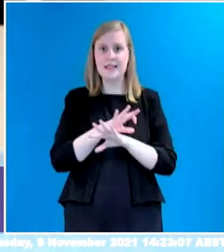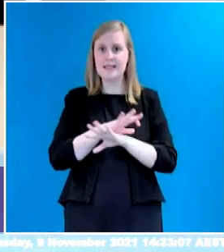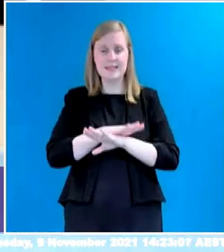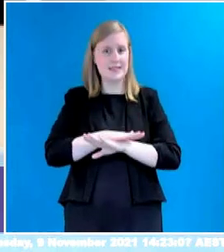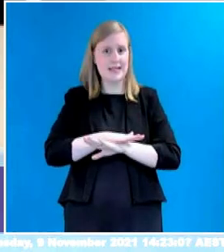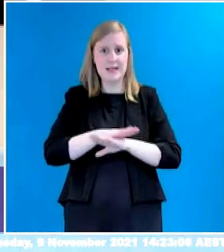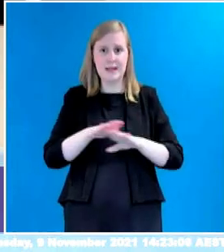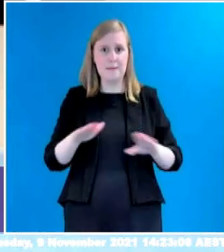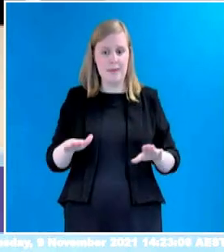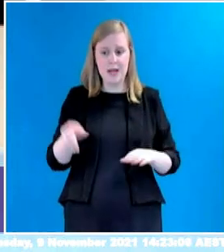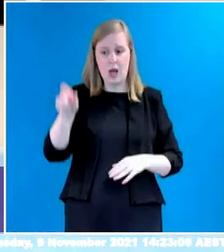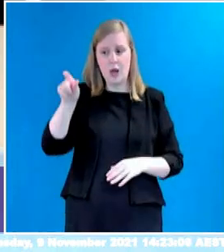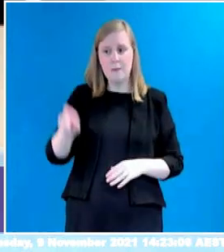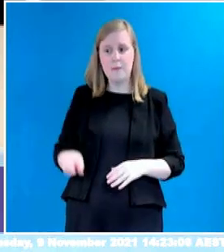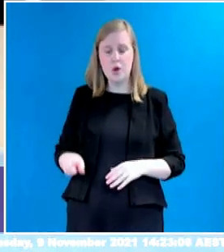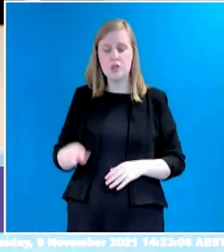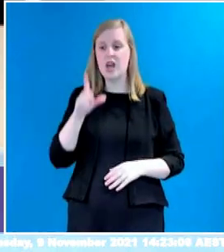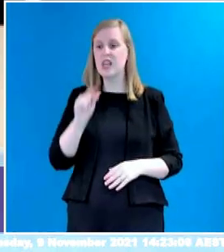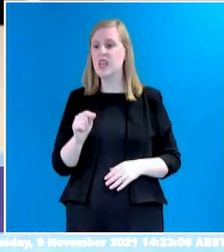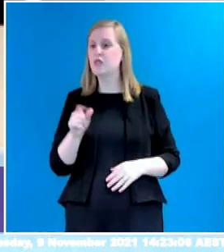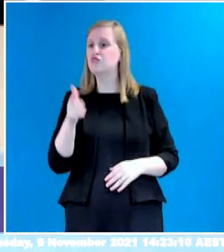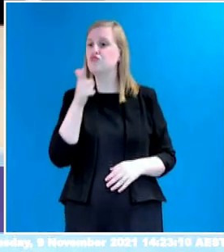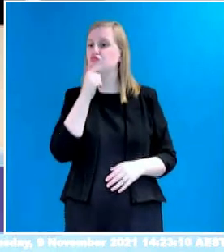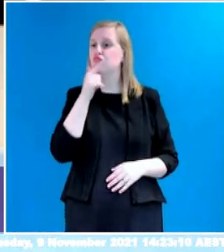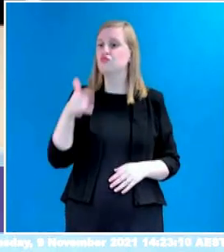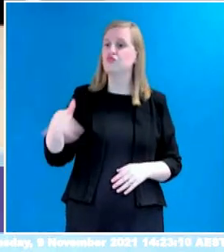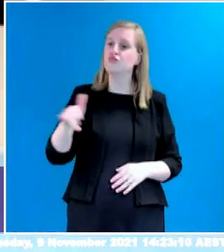countries of which he or she is a national.